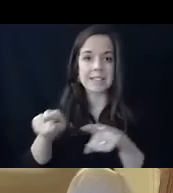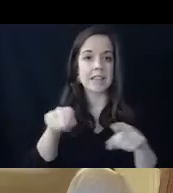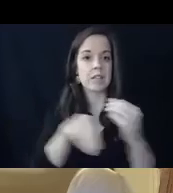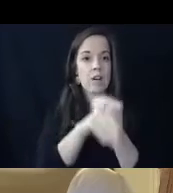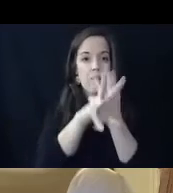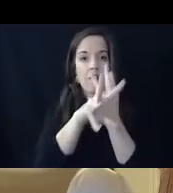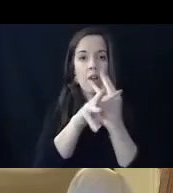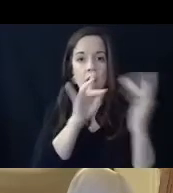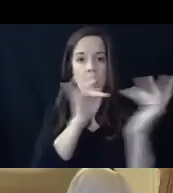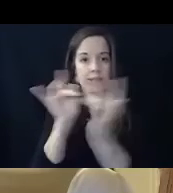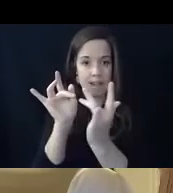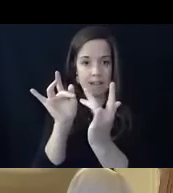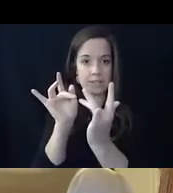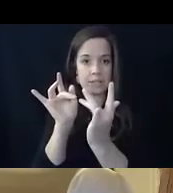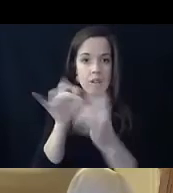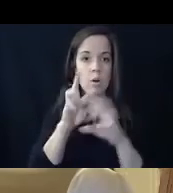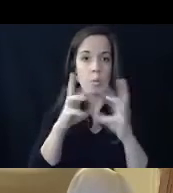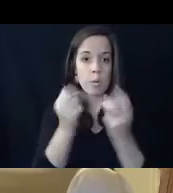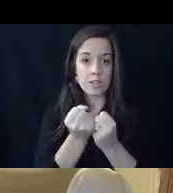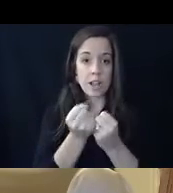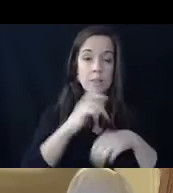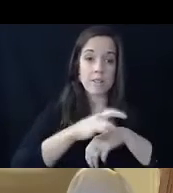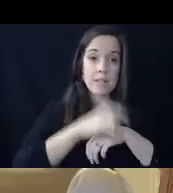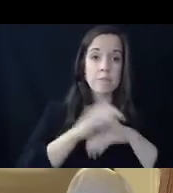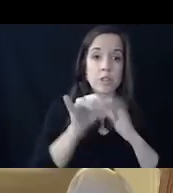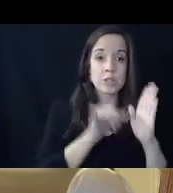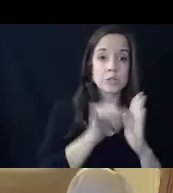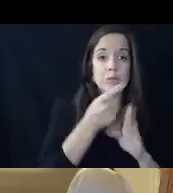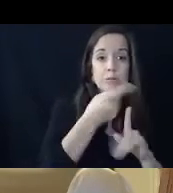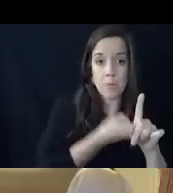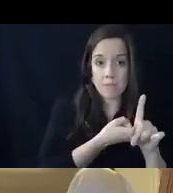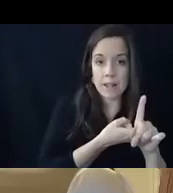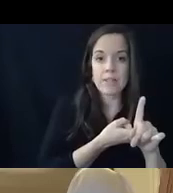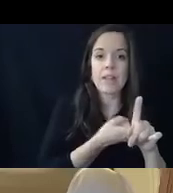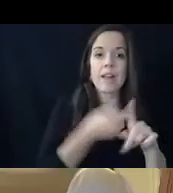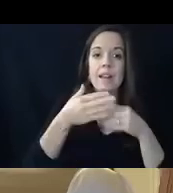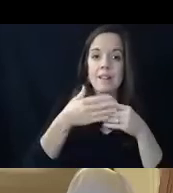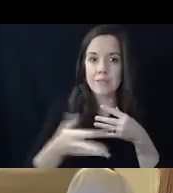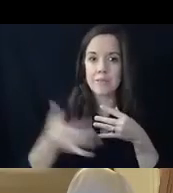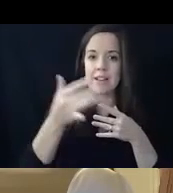and workshops are going to be made available on our YouTube channel for one month and thereafter they'll be on our Patreon for a small fee.